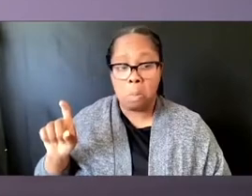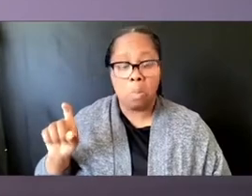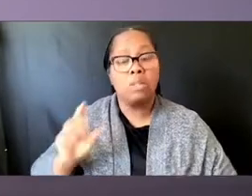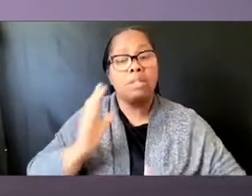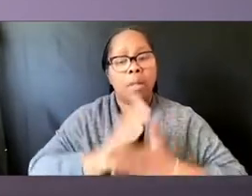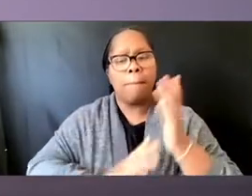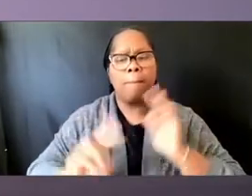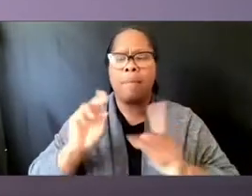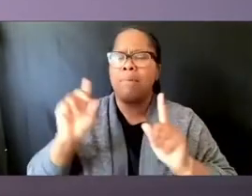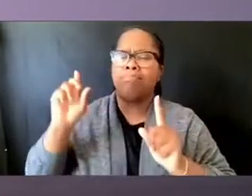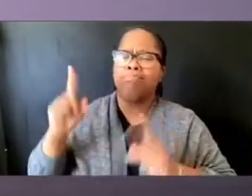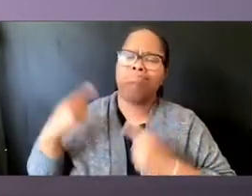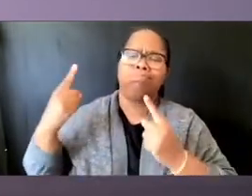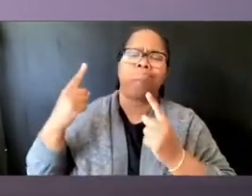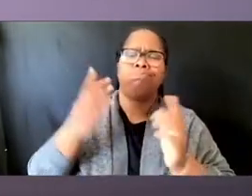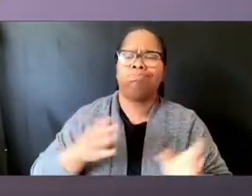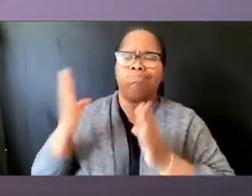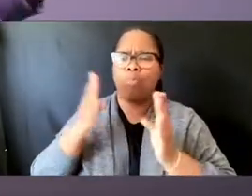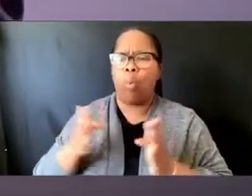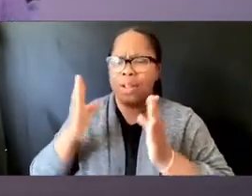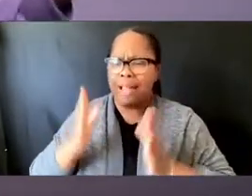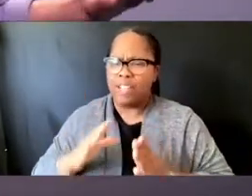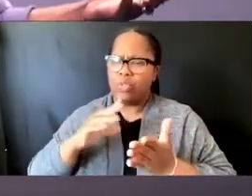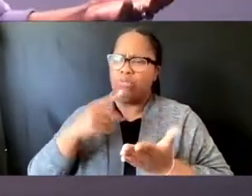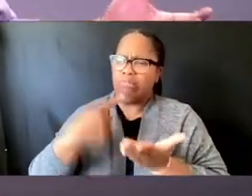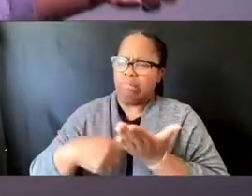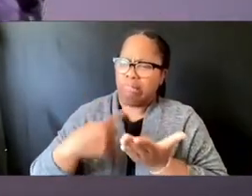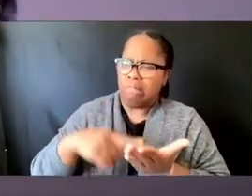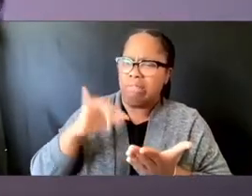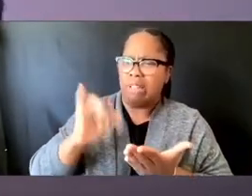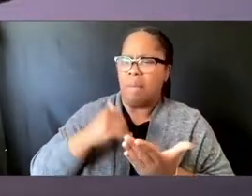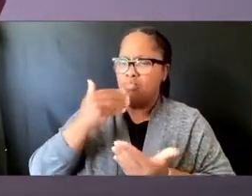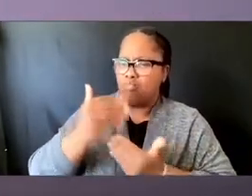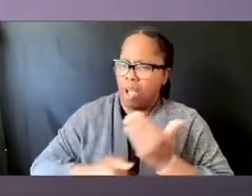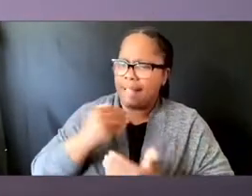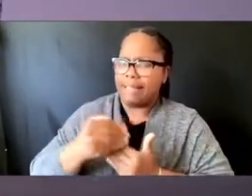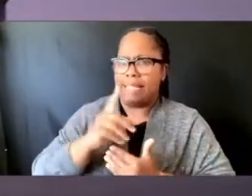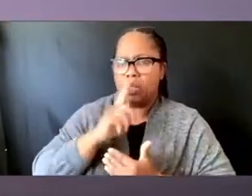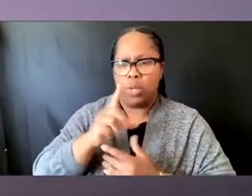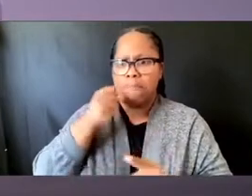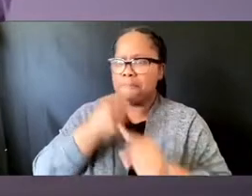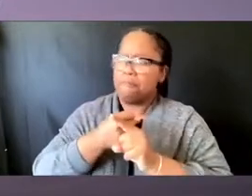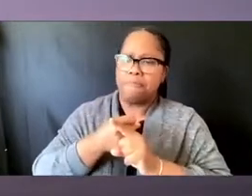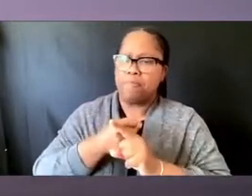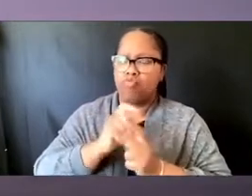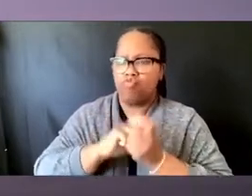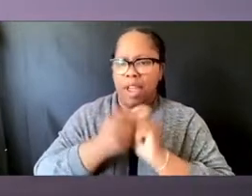It gives us an understanding about all of that and then how we show up in the process.